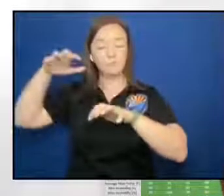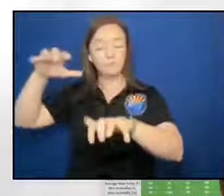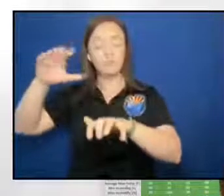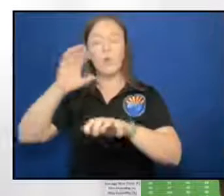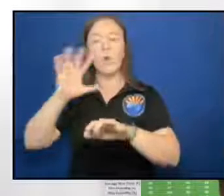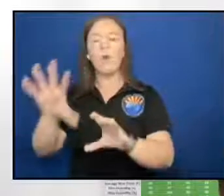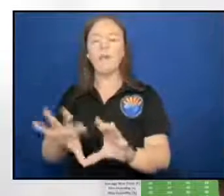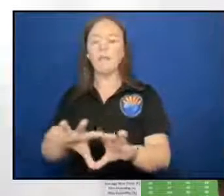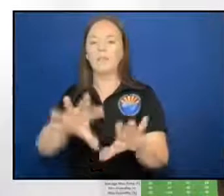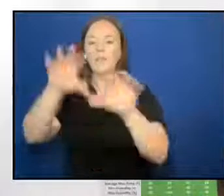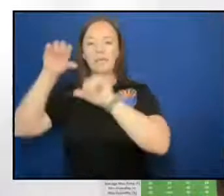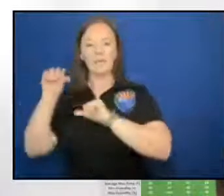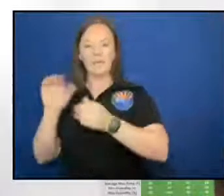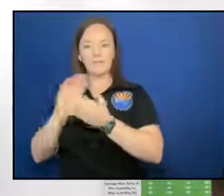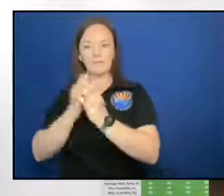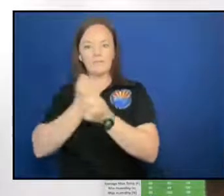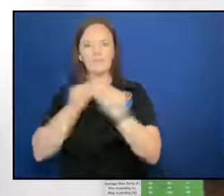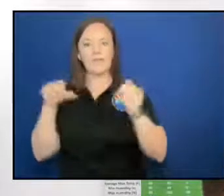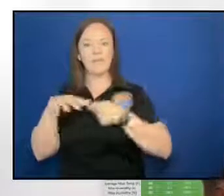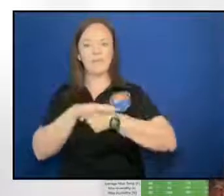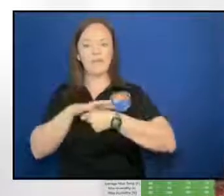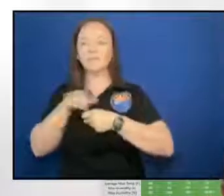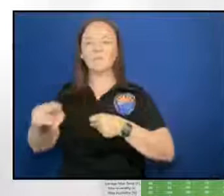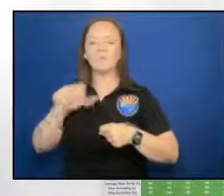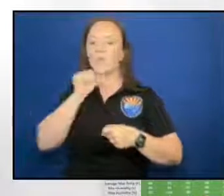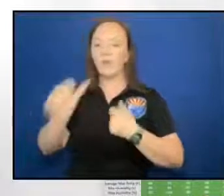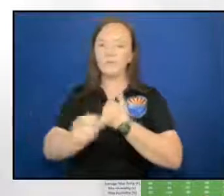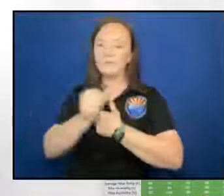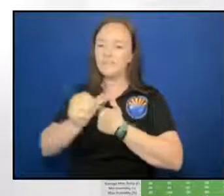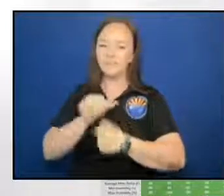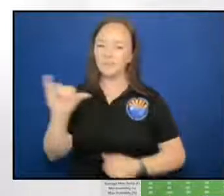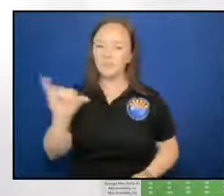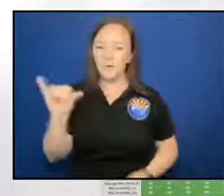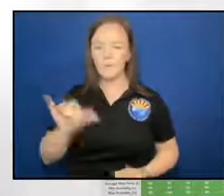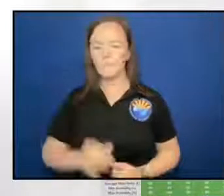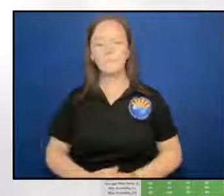THE WAY UP THE NORTH SIDE OF RINCON AREA AND SOUTH